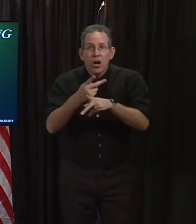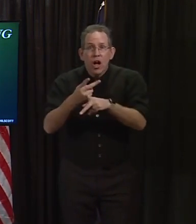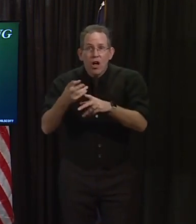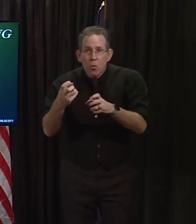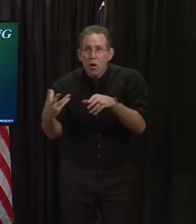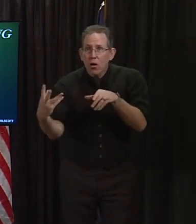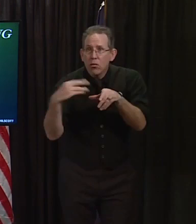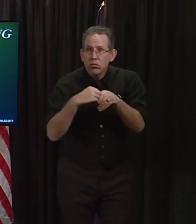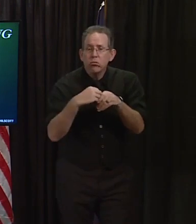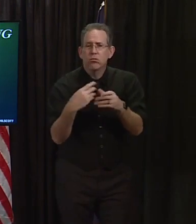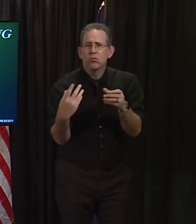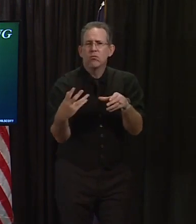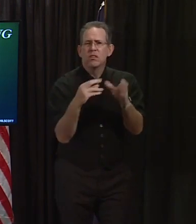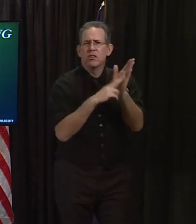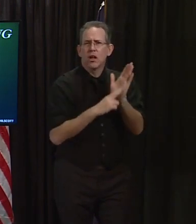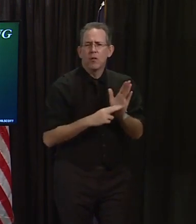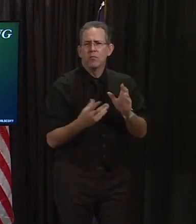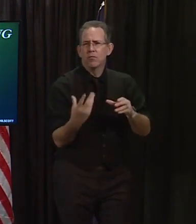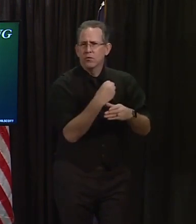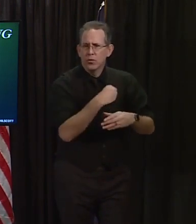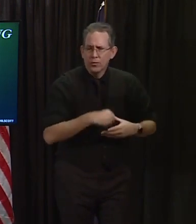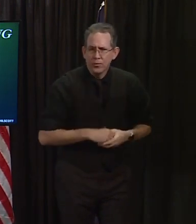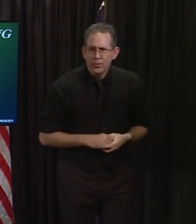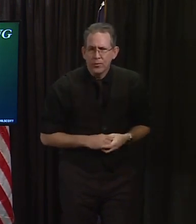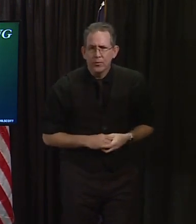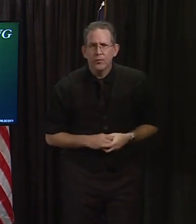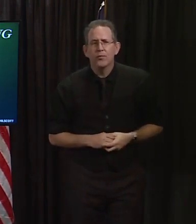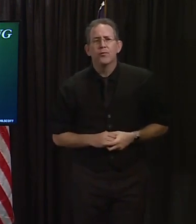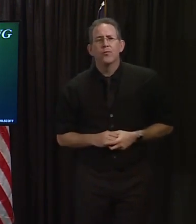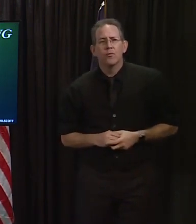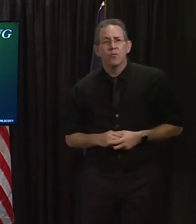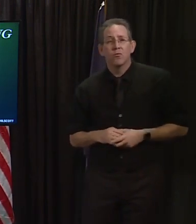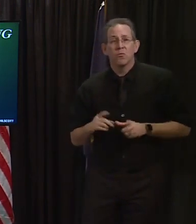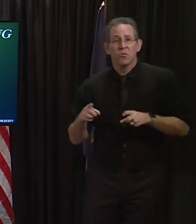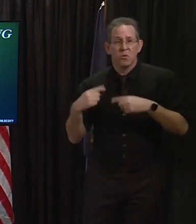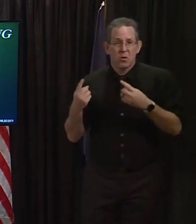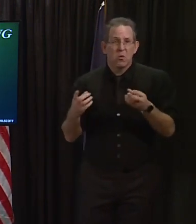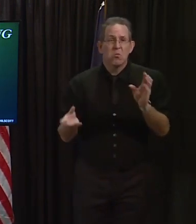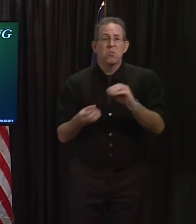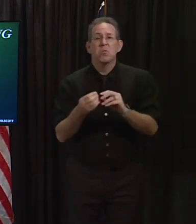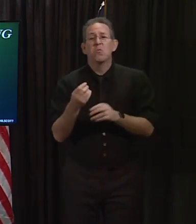Roughly 12,000 tests are going out to childcare providers this week and we